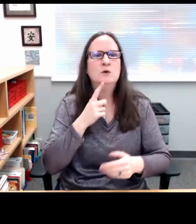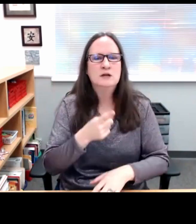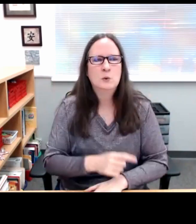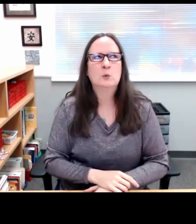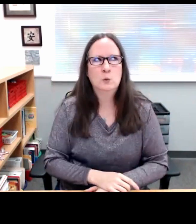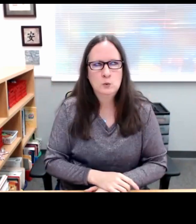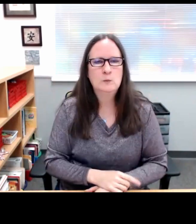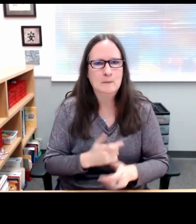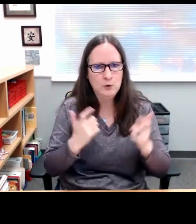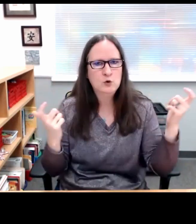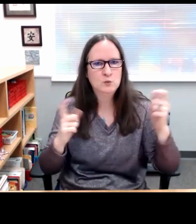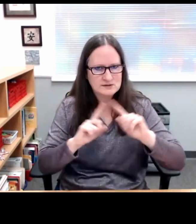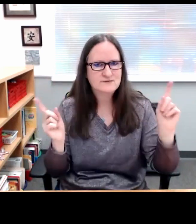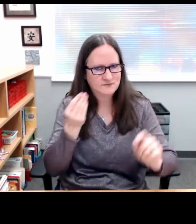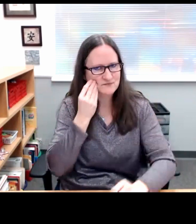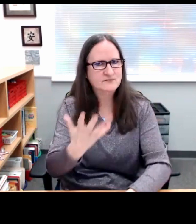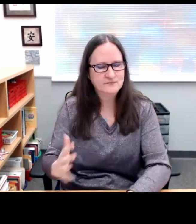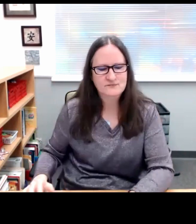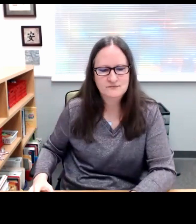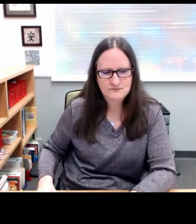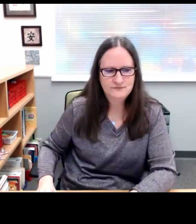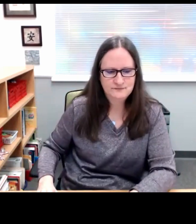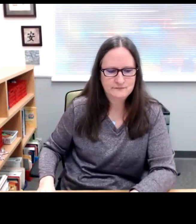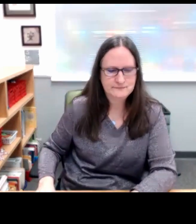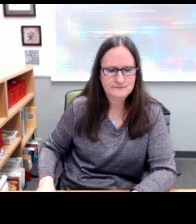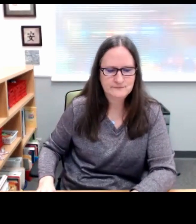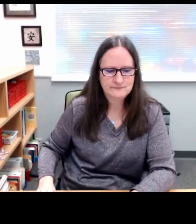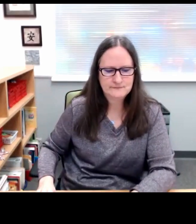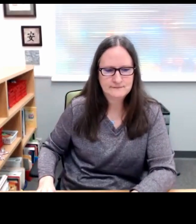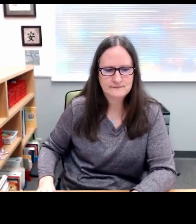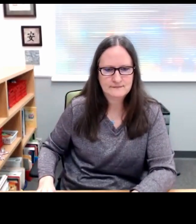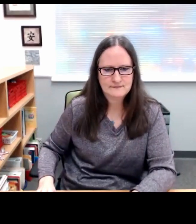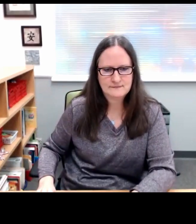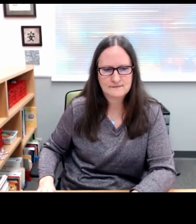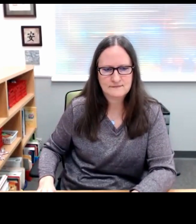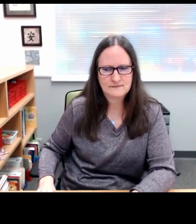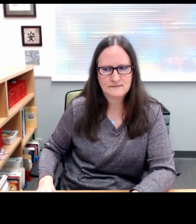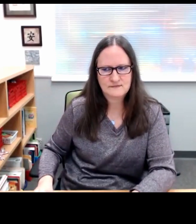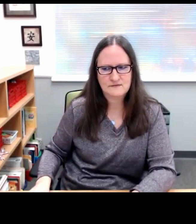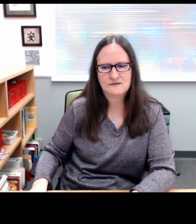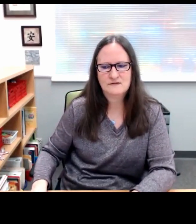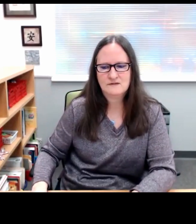skills and processes. Wow. We've noticed a huge difference with positive environments.